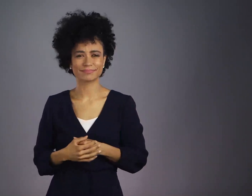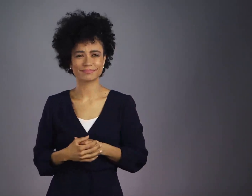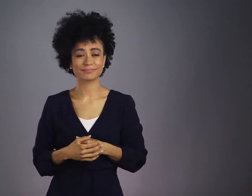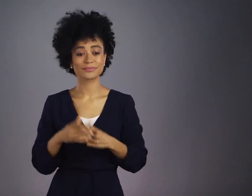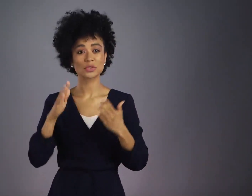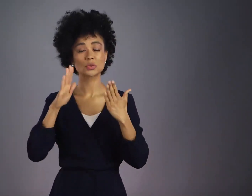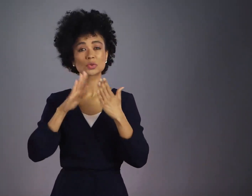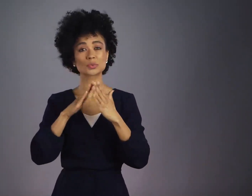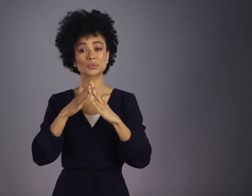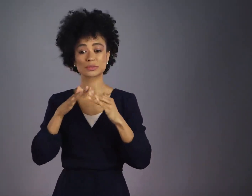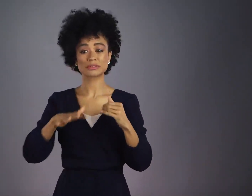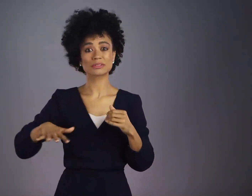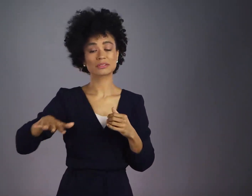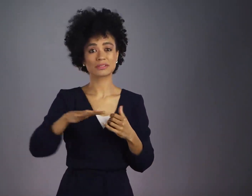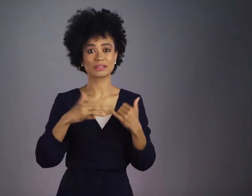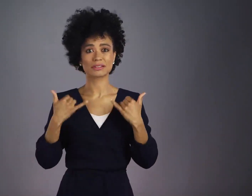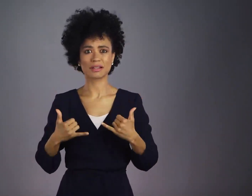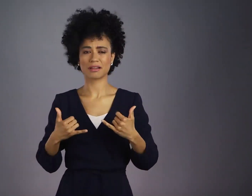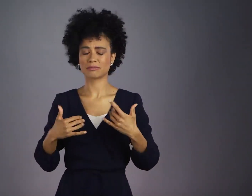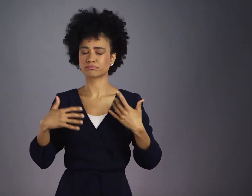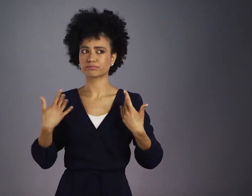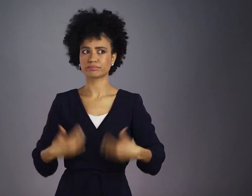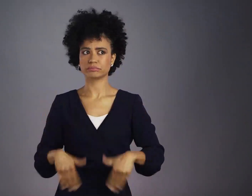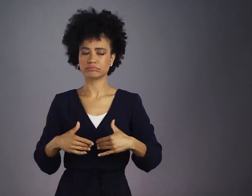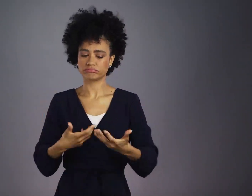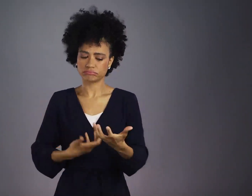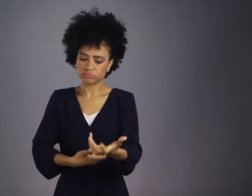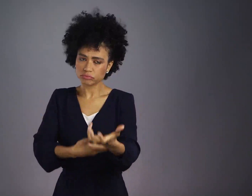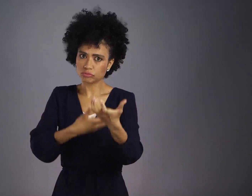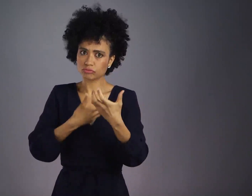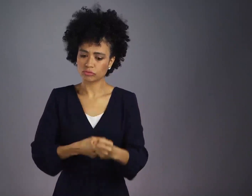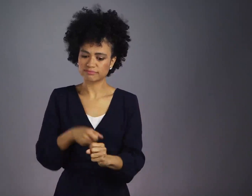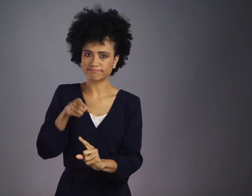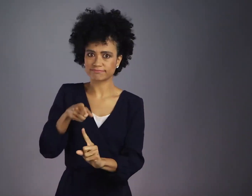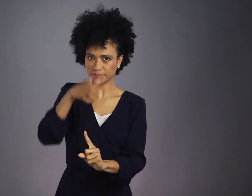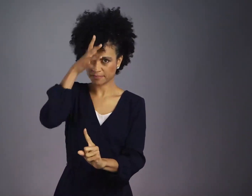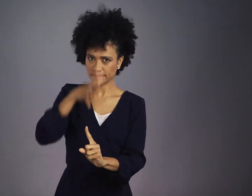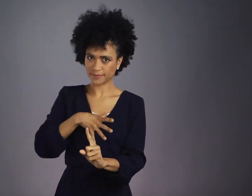and today he is one of the most trusted citizens of his town.